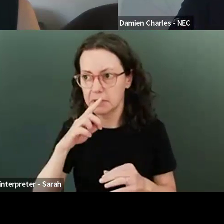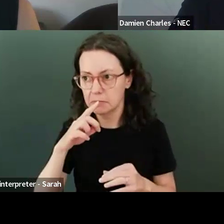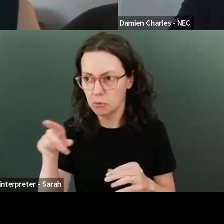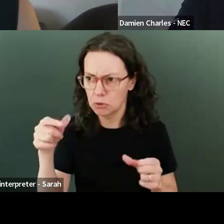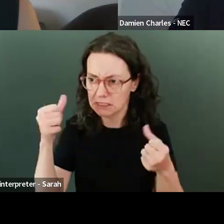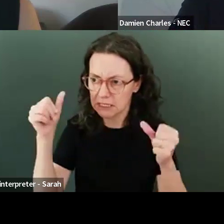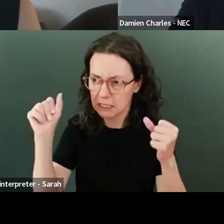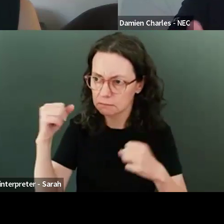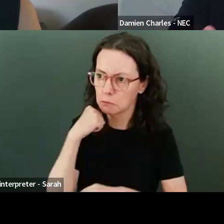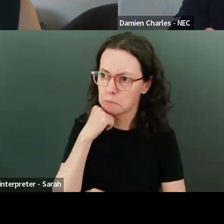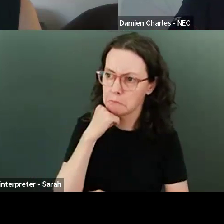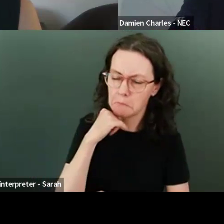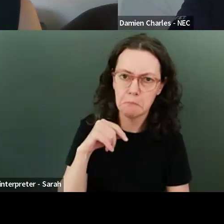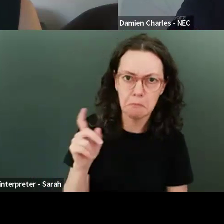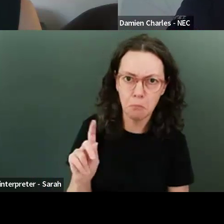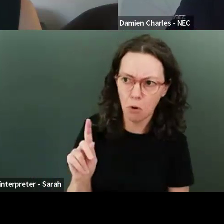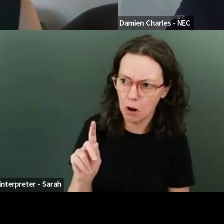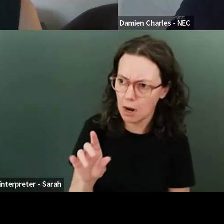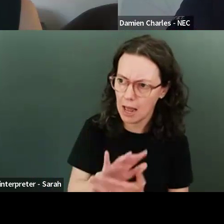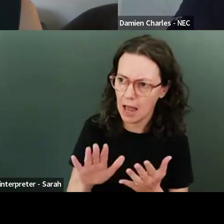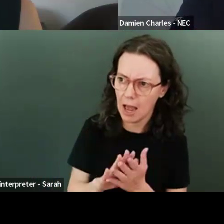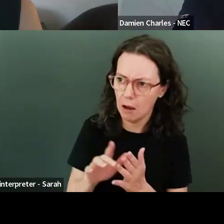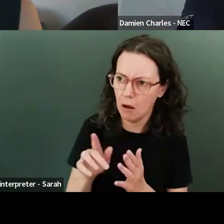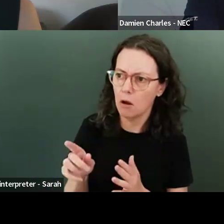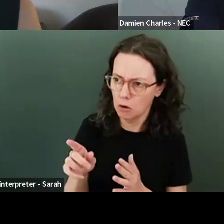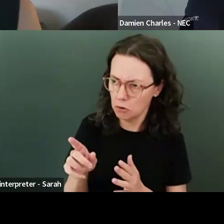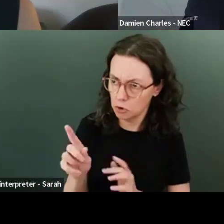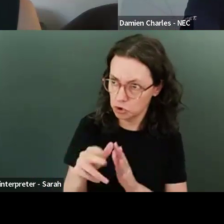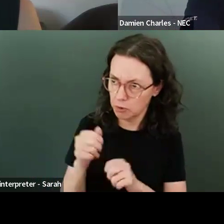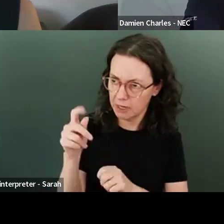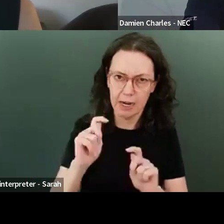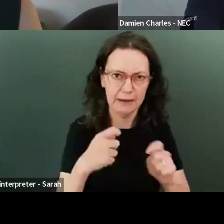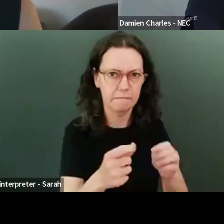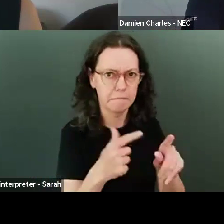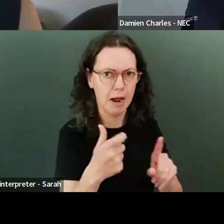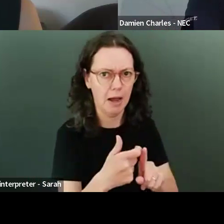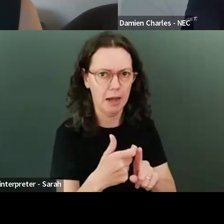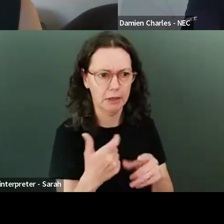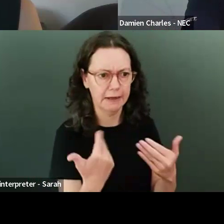from an industry perspective it's about giving back you know and finding reward